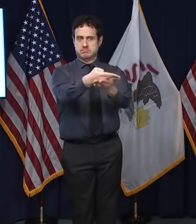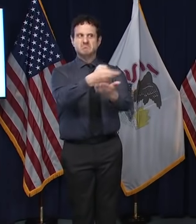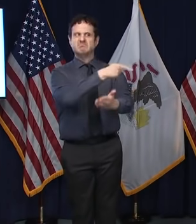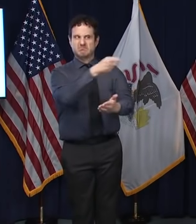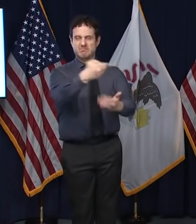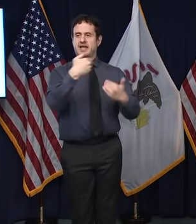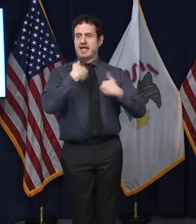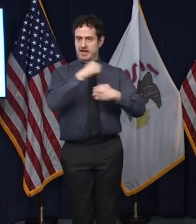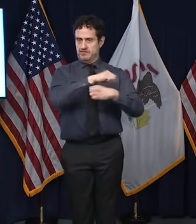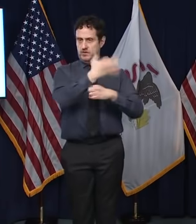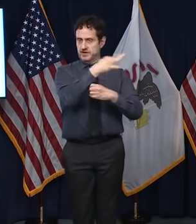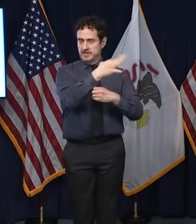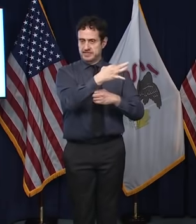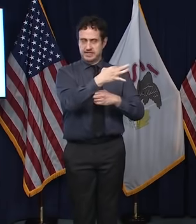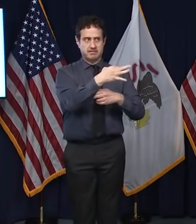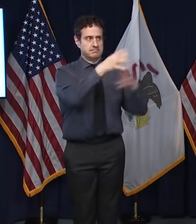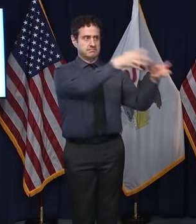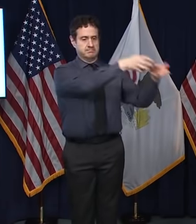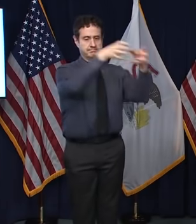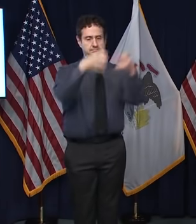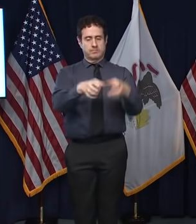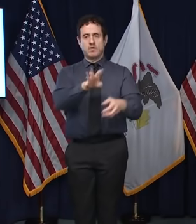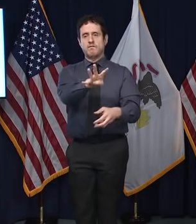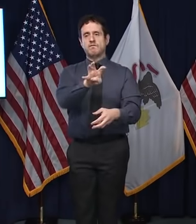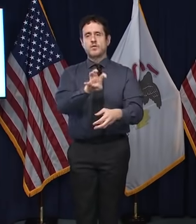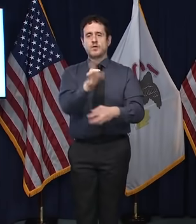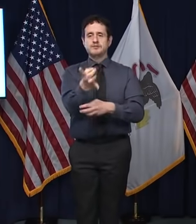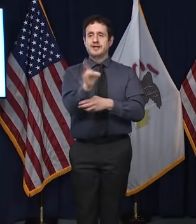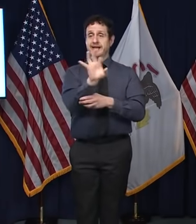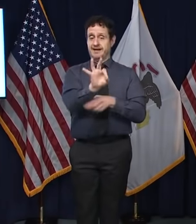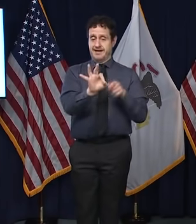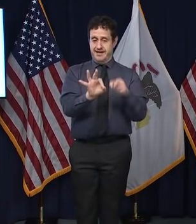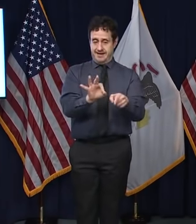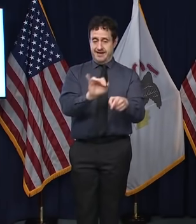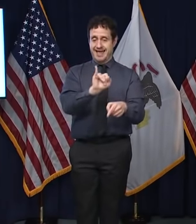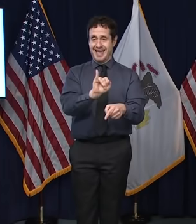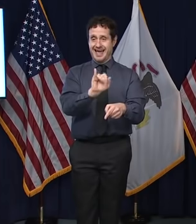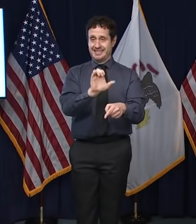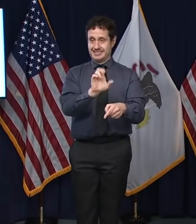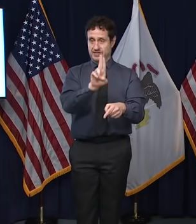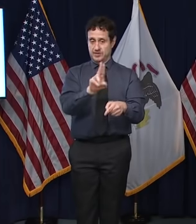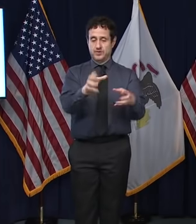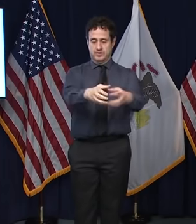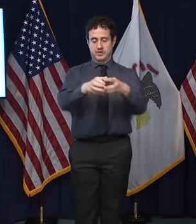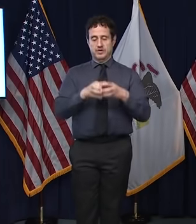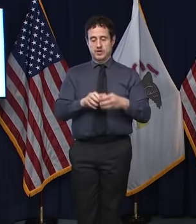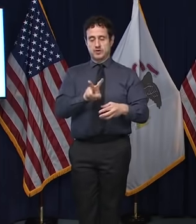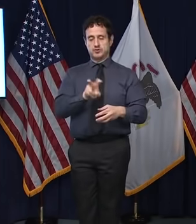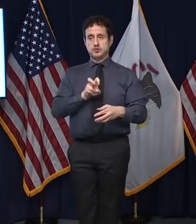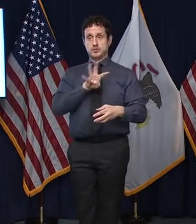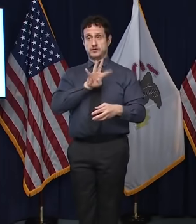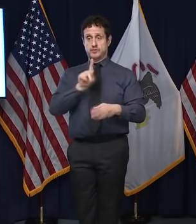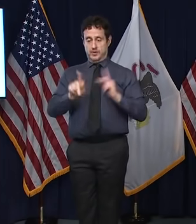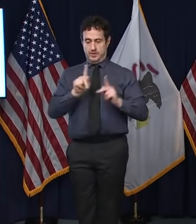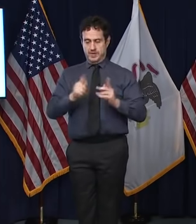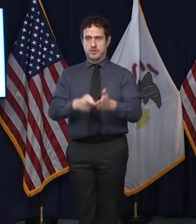were reported to be in the hospital with covert nineteen